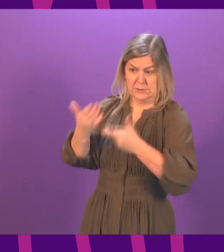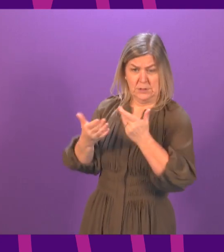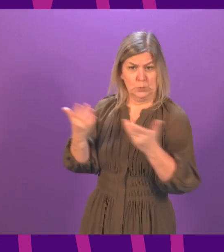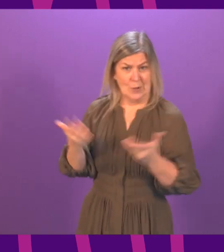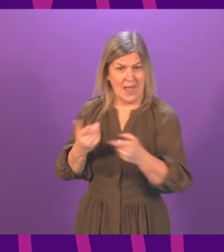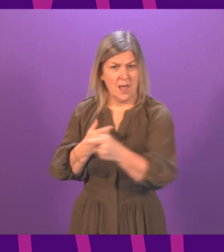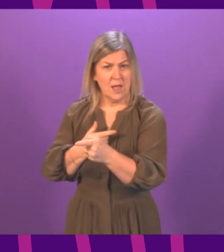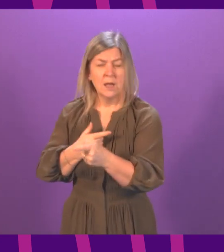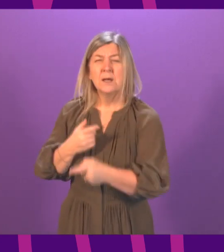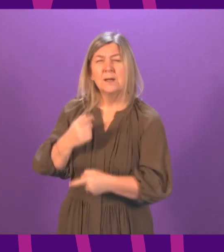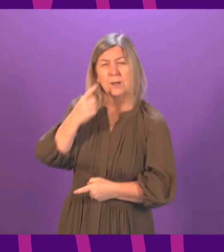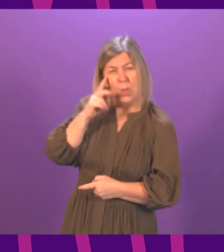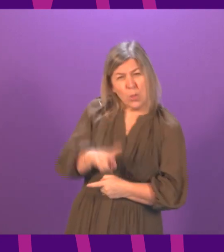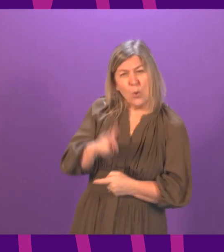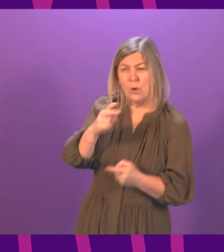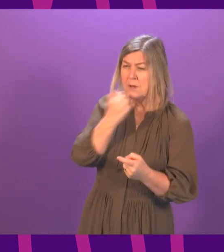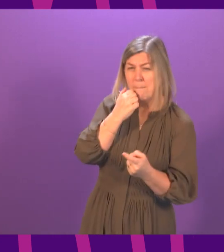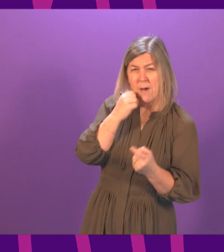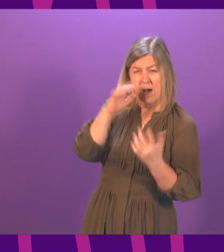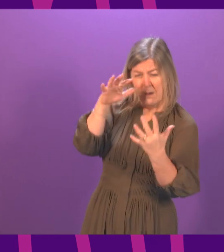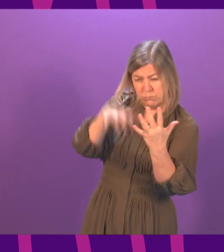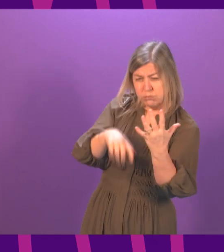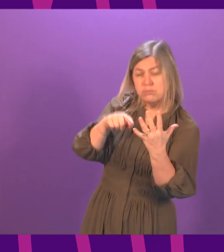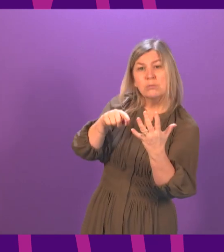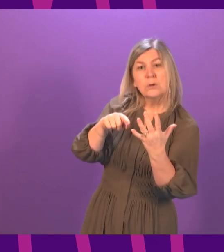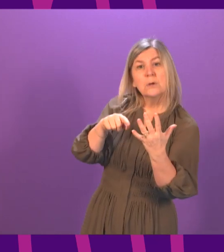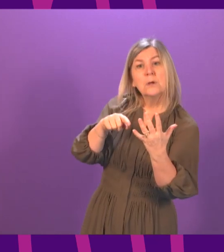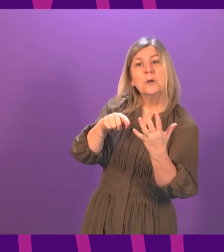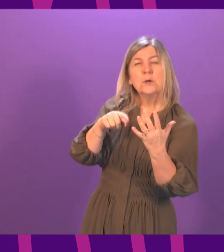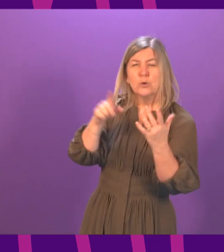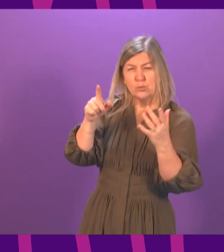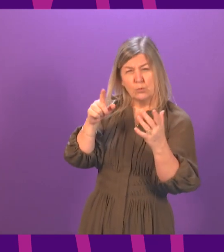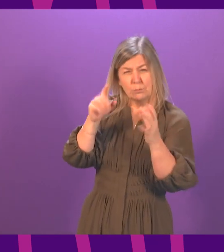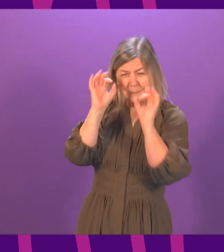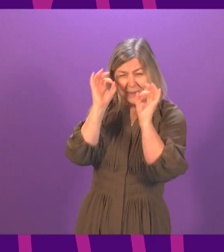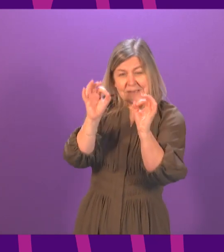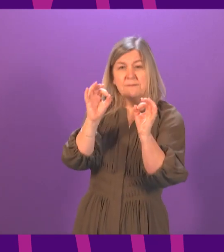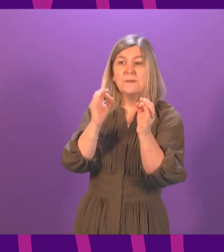if her figures are extrapolated from the UK level, then yes—of course we have allocations